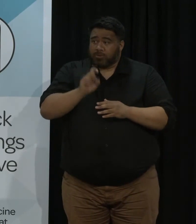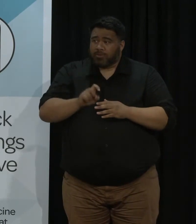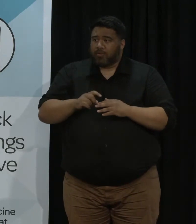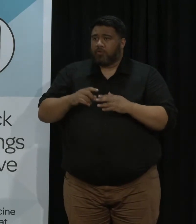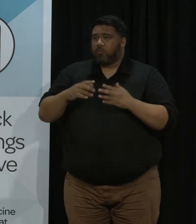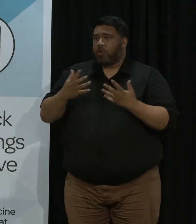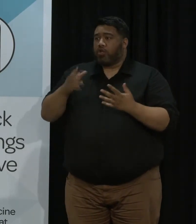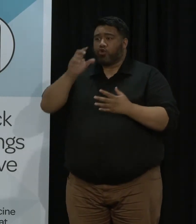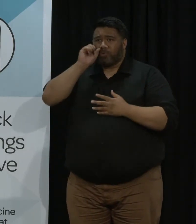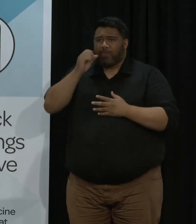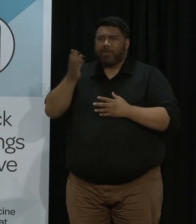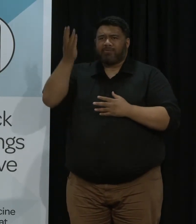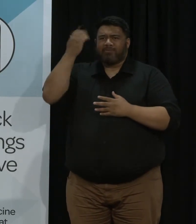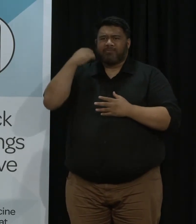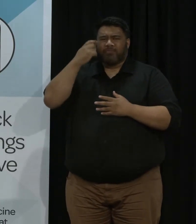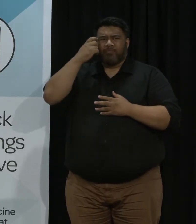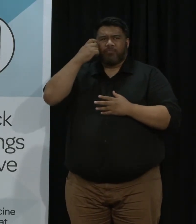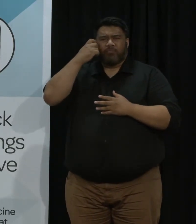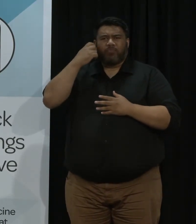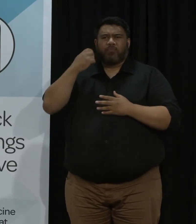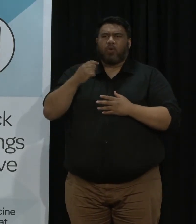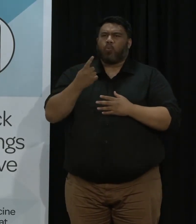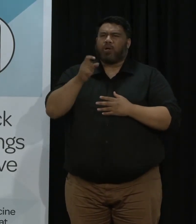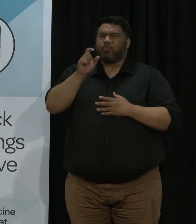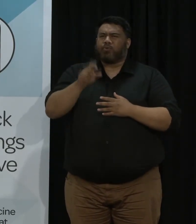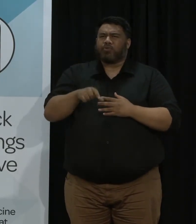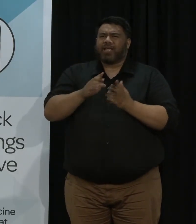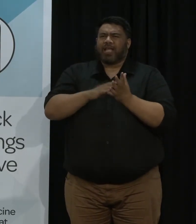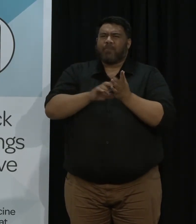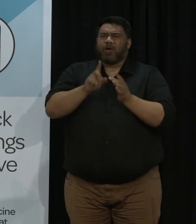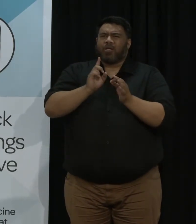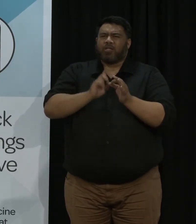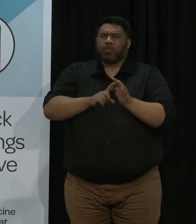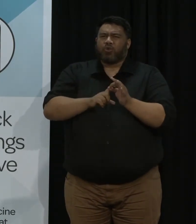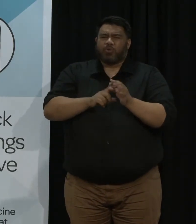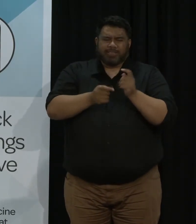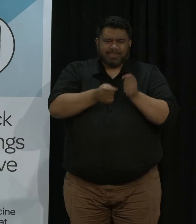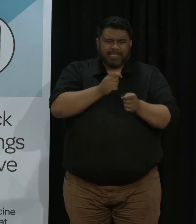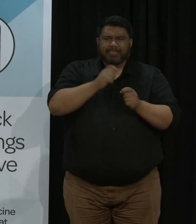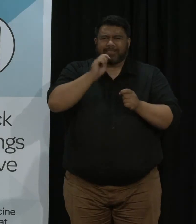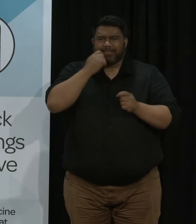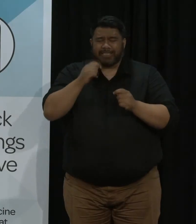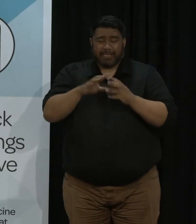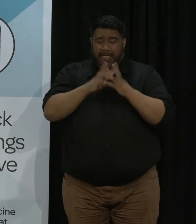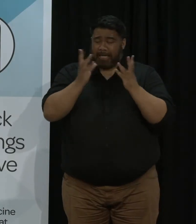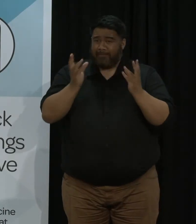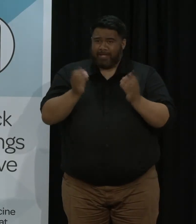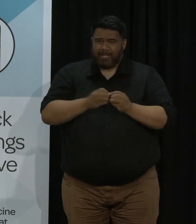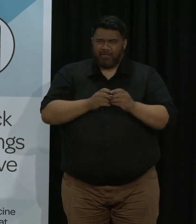would say is that actually, we explored every possible avenue.